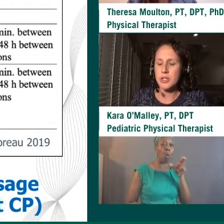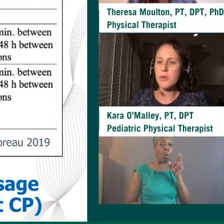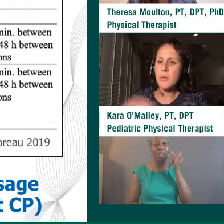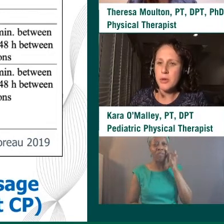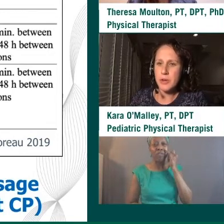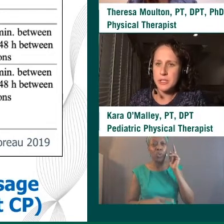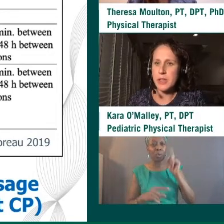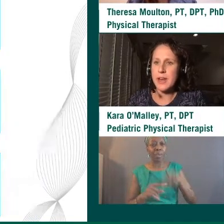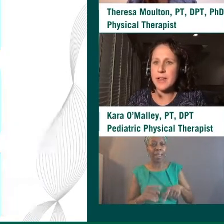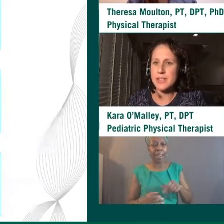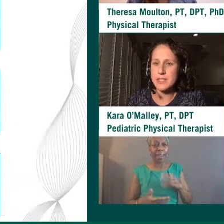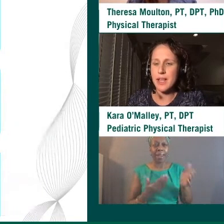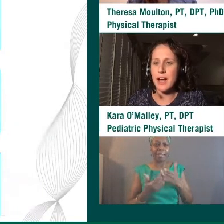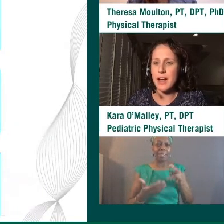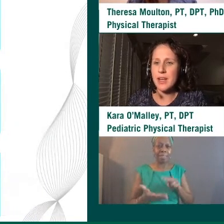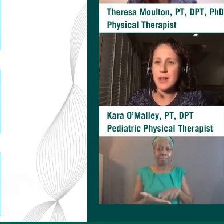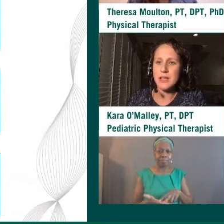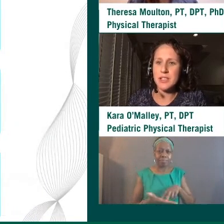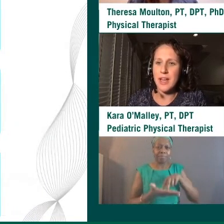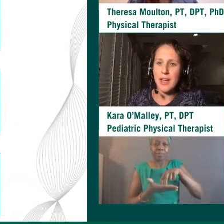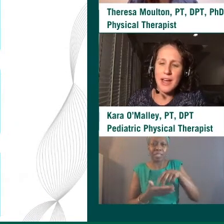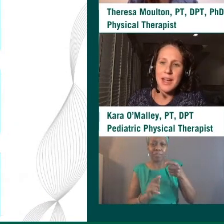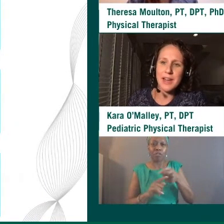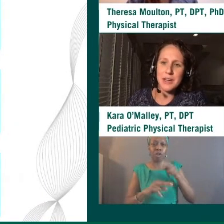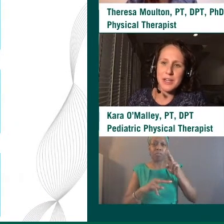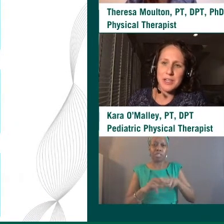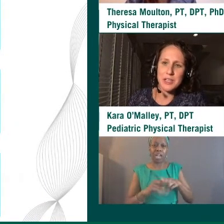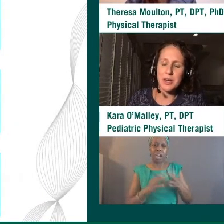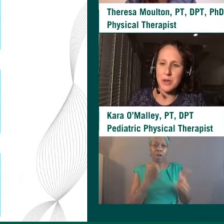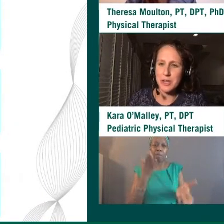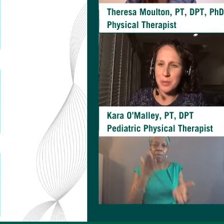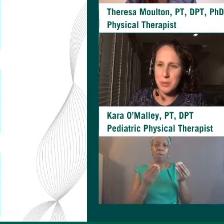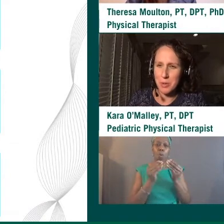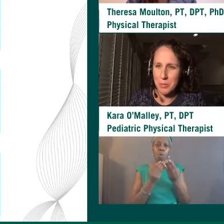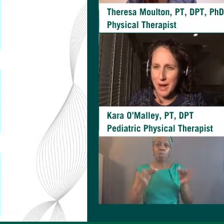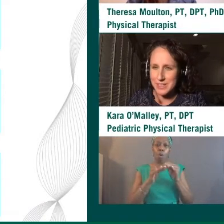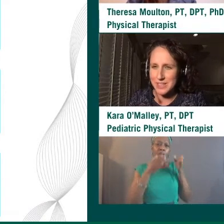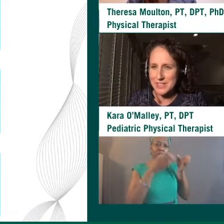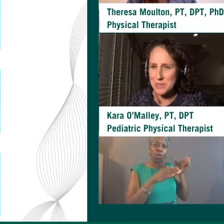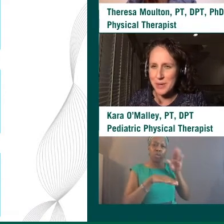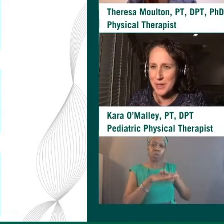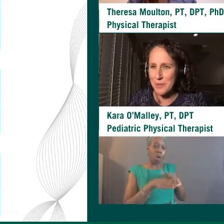So we'll move on to the next slide and go a little bit more practically speaking.